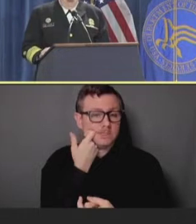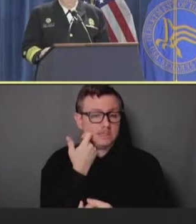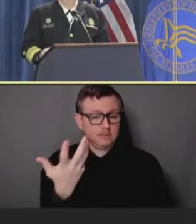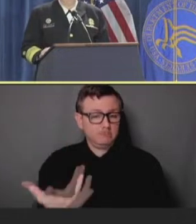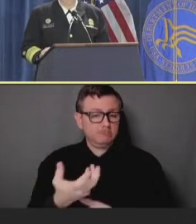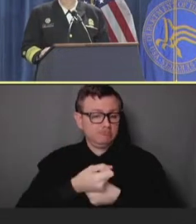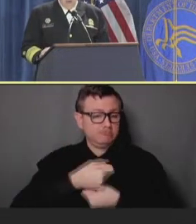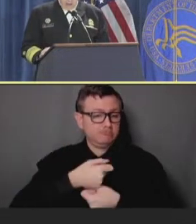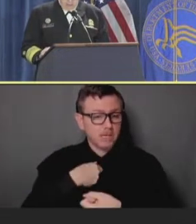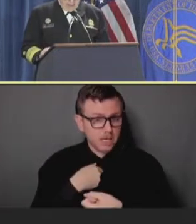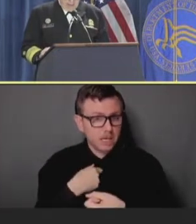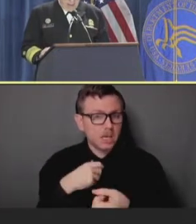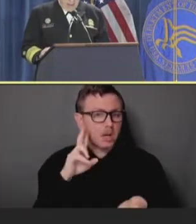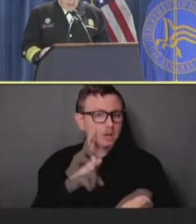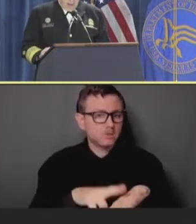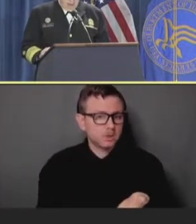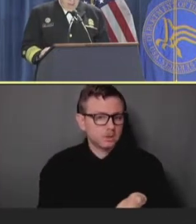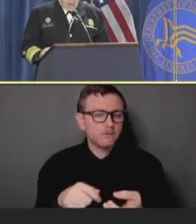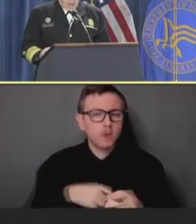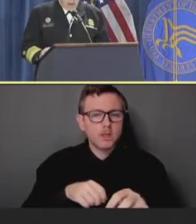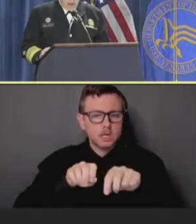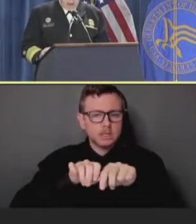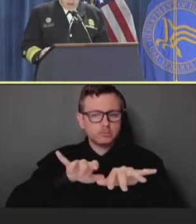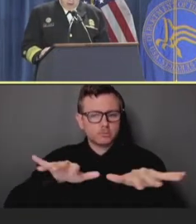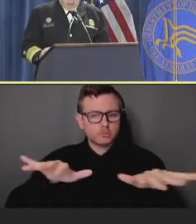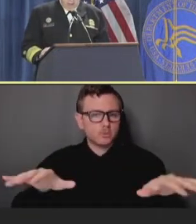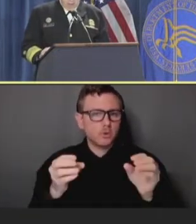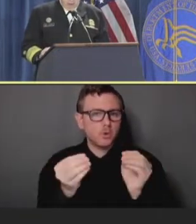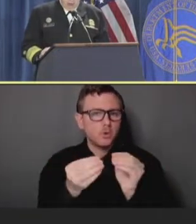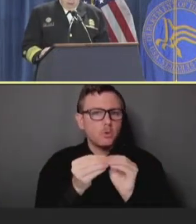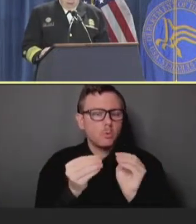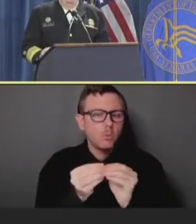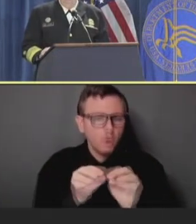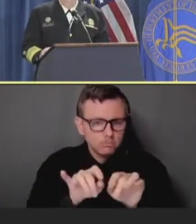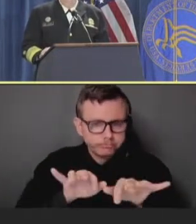the distribution capacity of the Strategic National Stockpile.